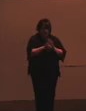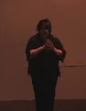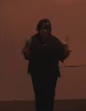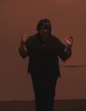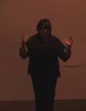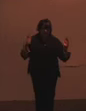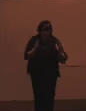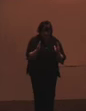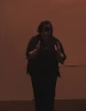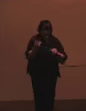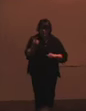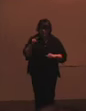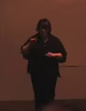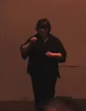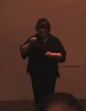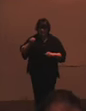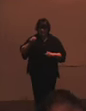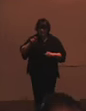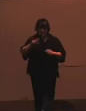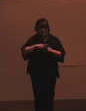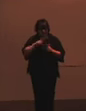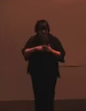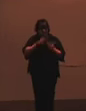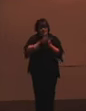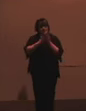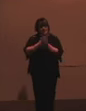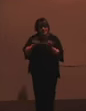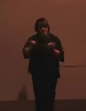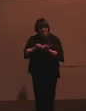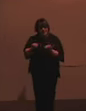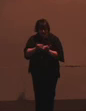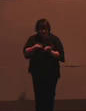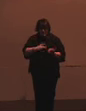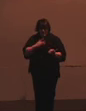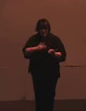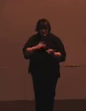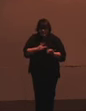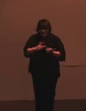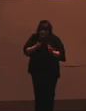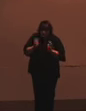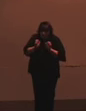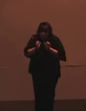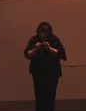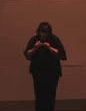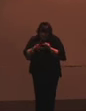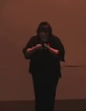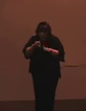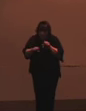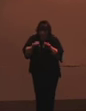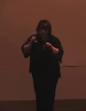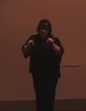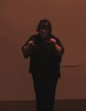Then it is the size you can feel you can climb up or going up